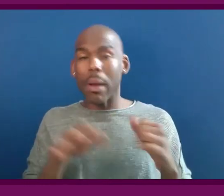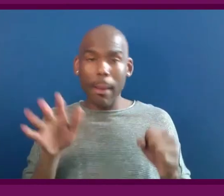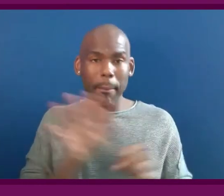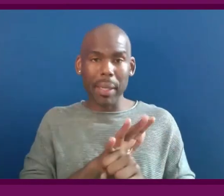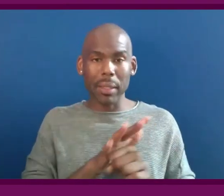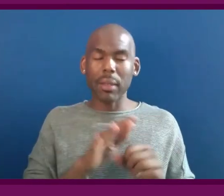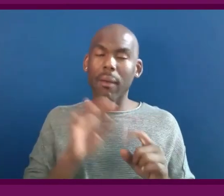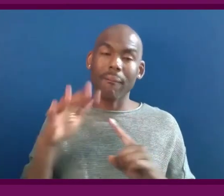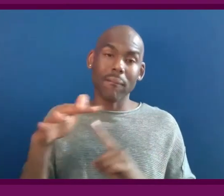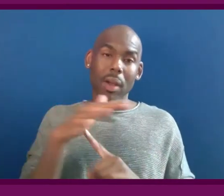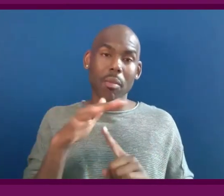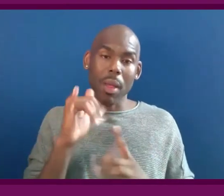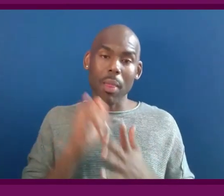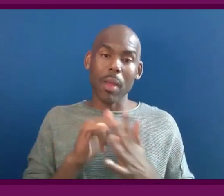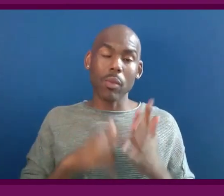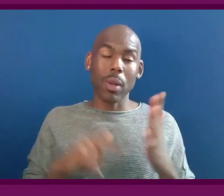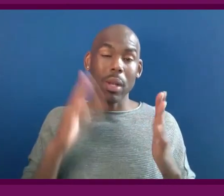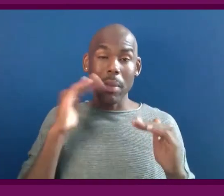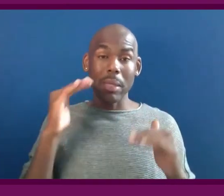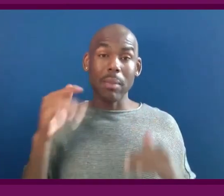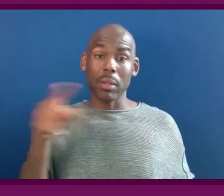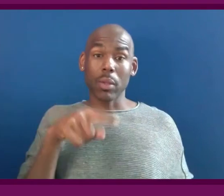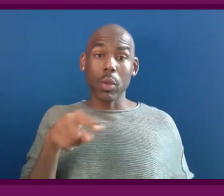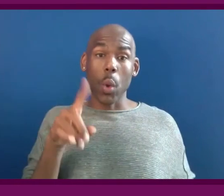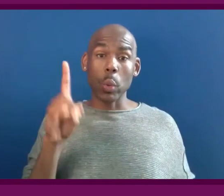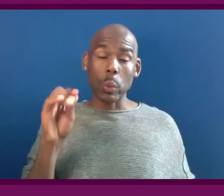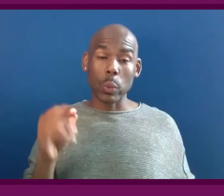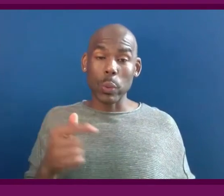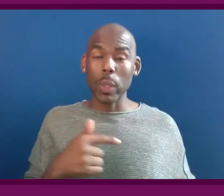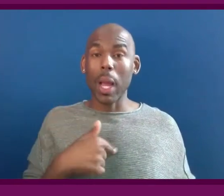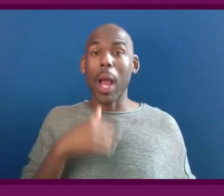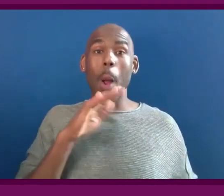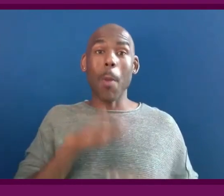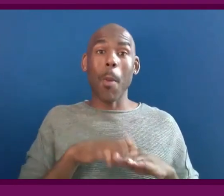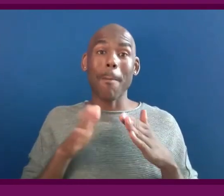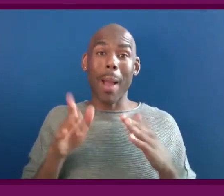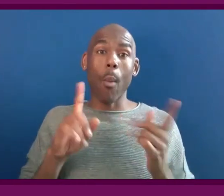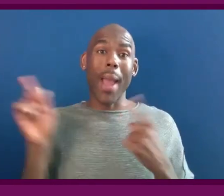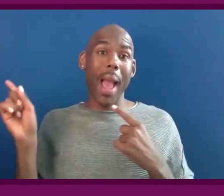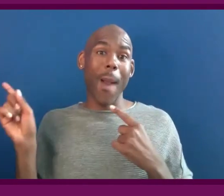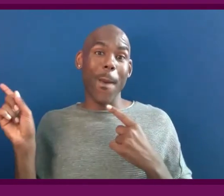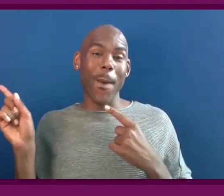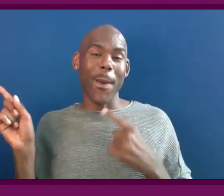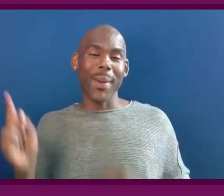That's what I'm expecting you all to do. And I'm on my way out.